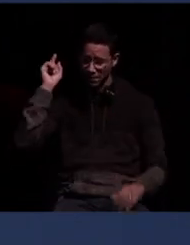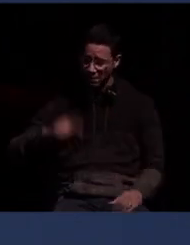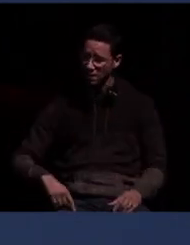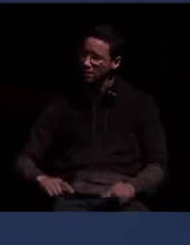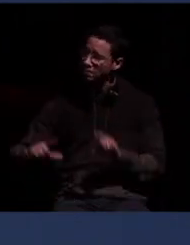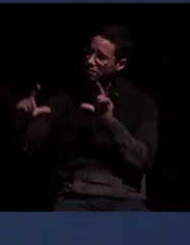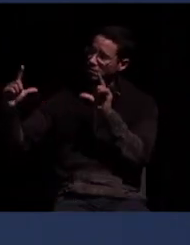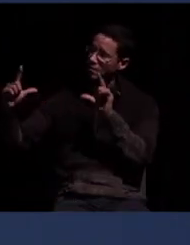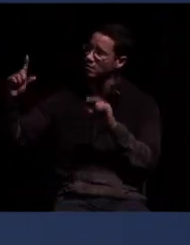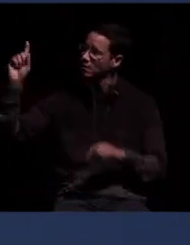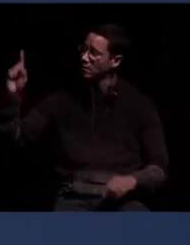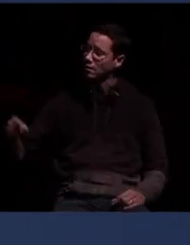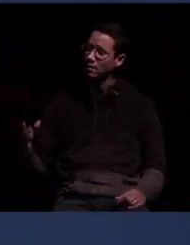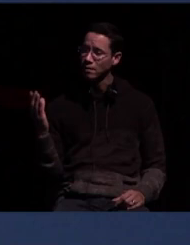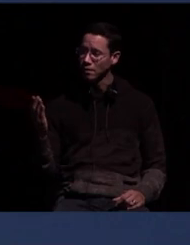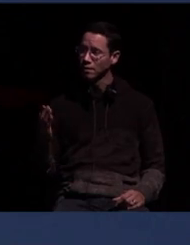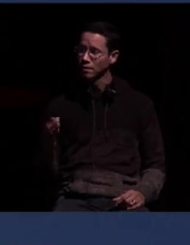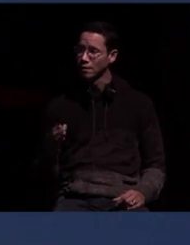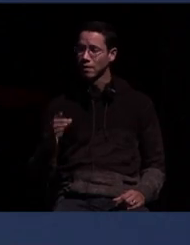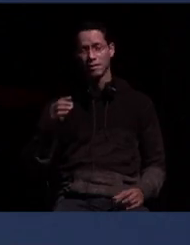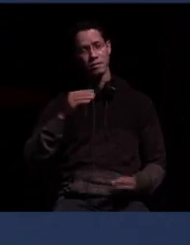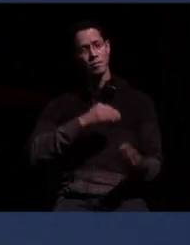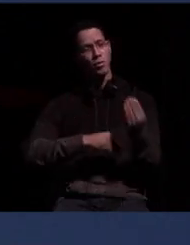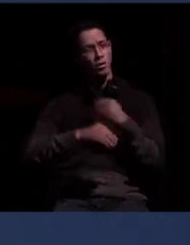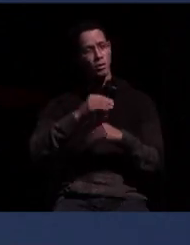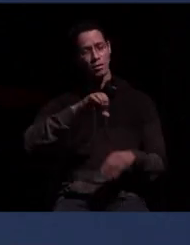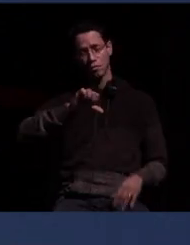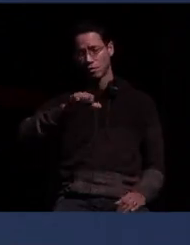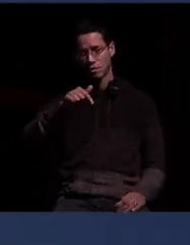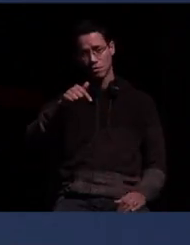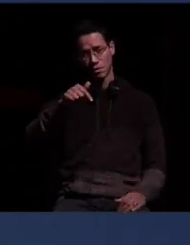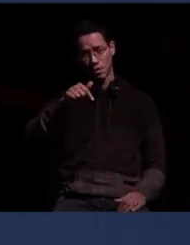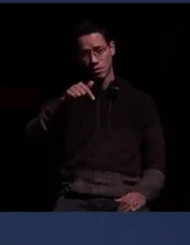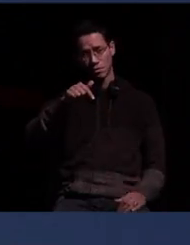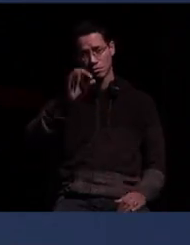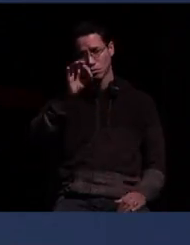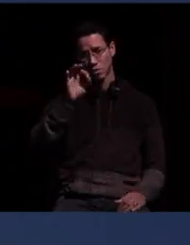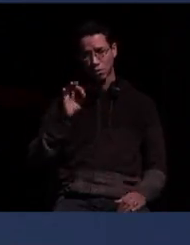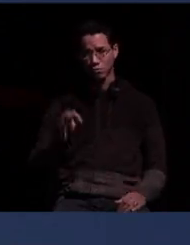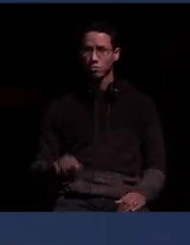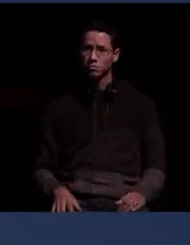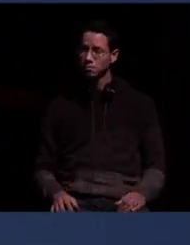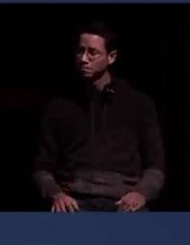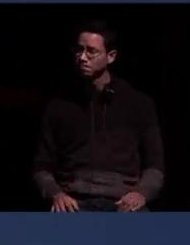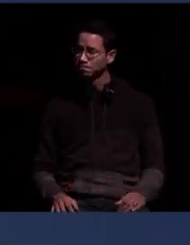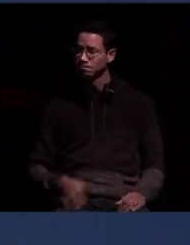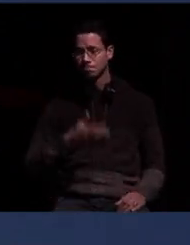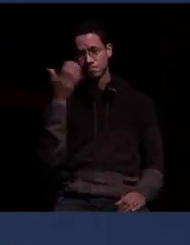is hegemonic, around 97%. The production of invisibility is gigantic.